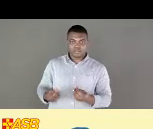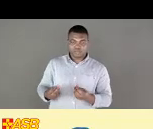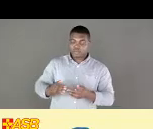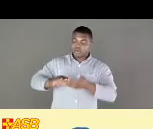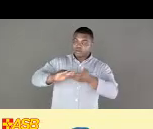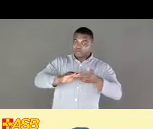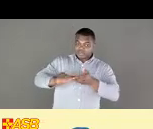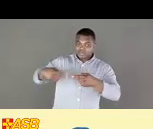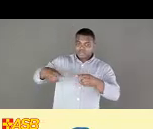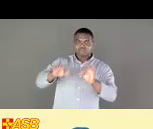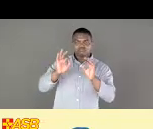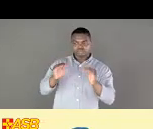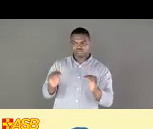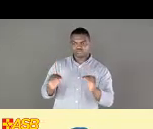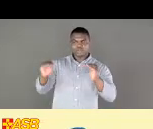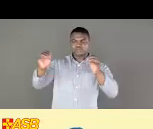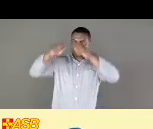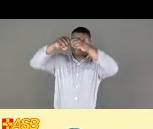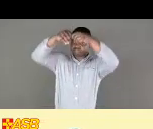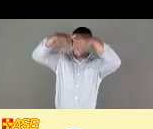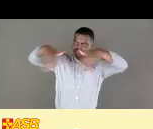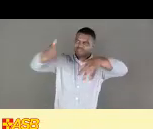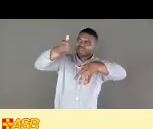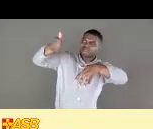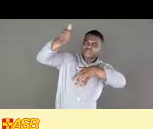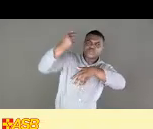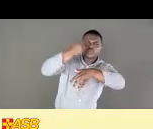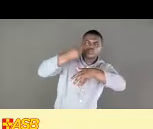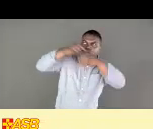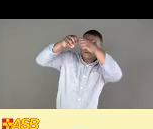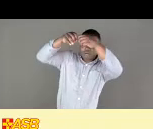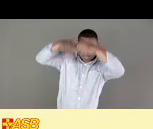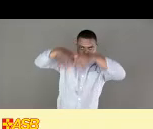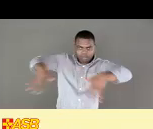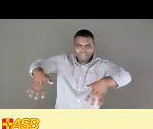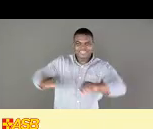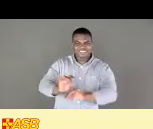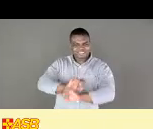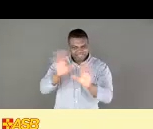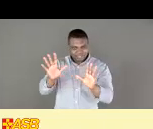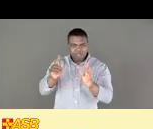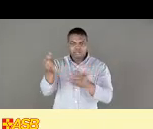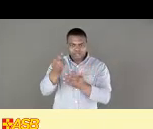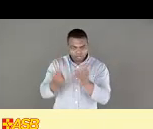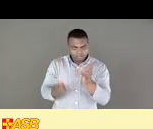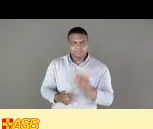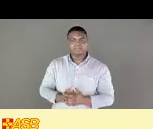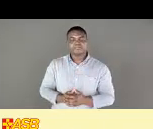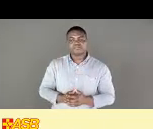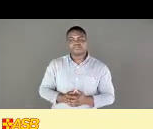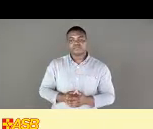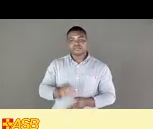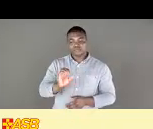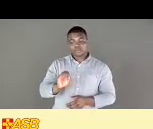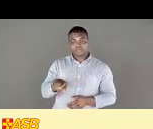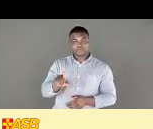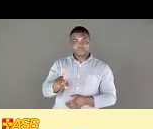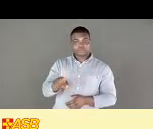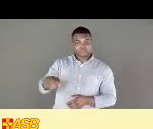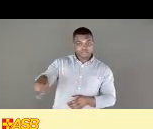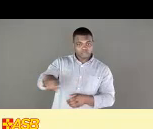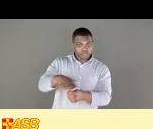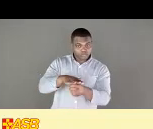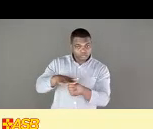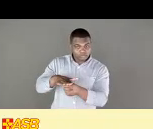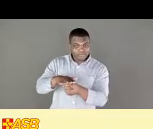a follower or they're only representing the involvement of the persons with disabilities